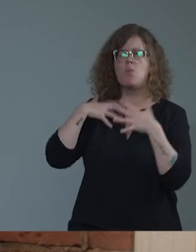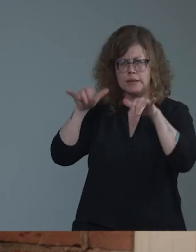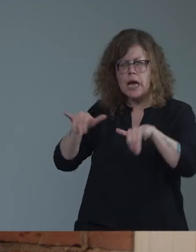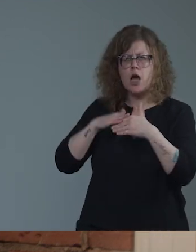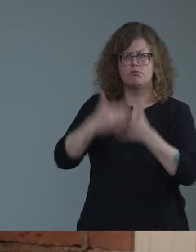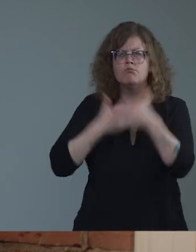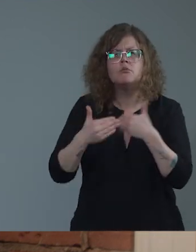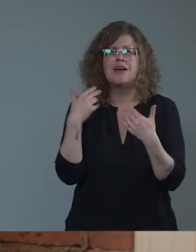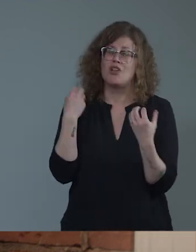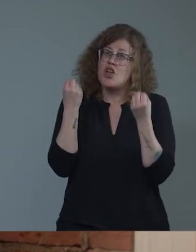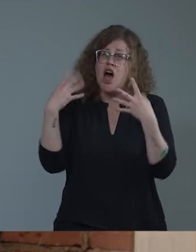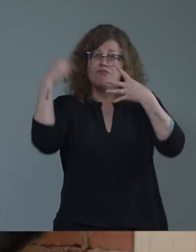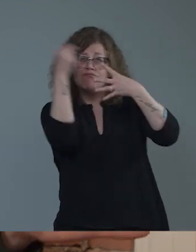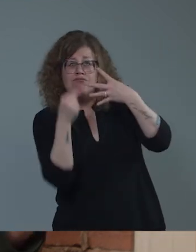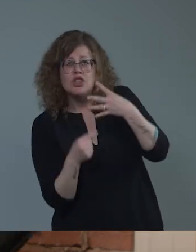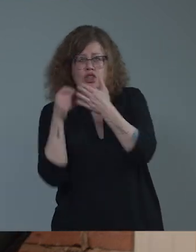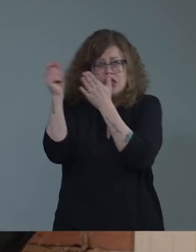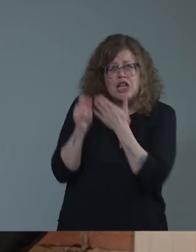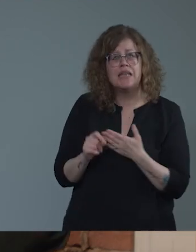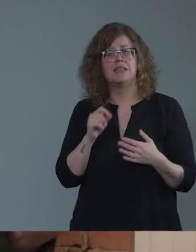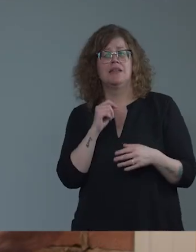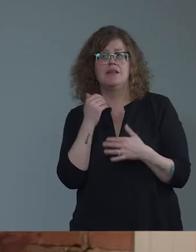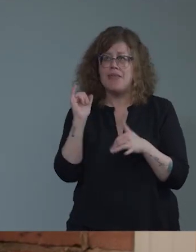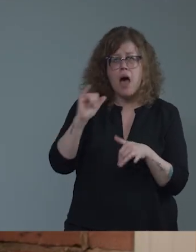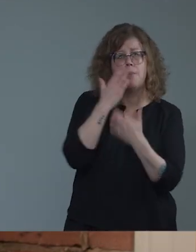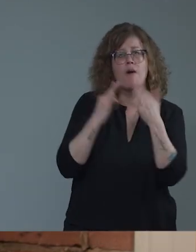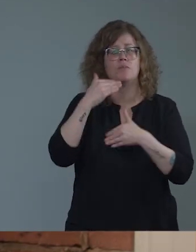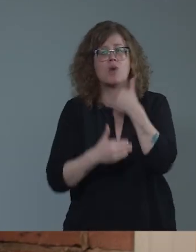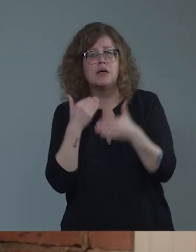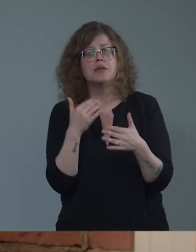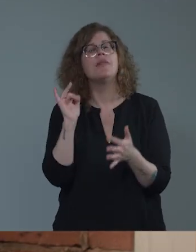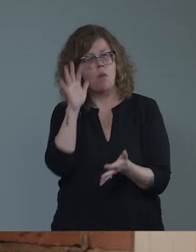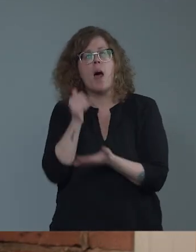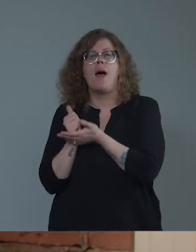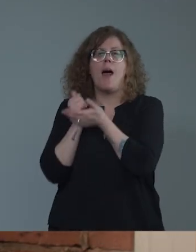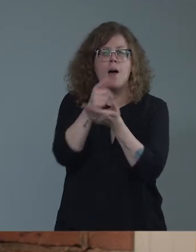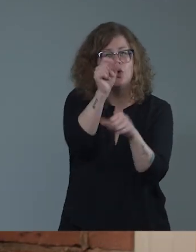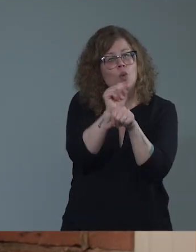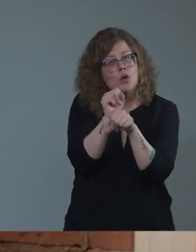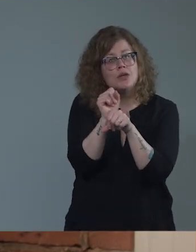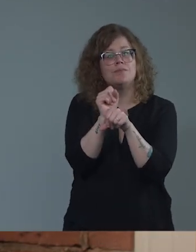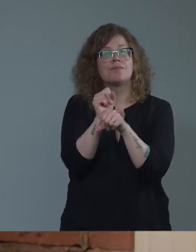do instead? You have to go back to the beginning and revise together all of the work that you did,